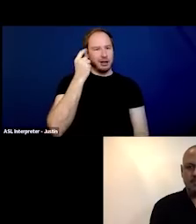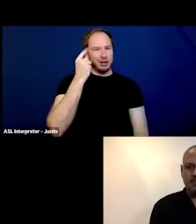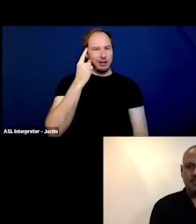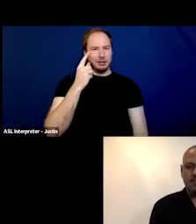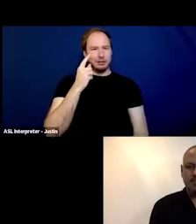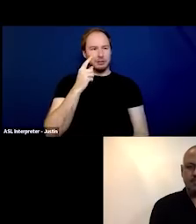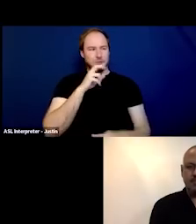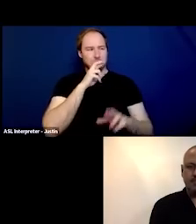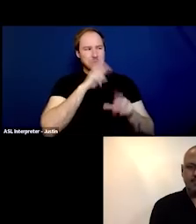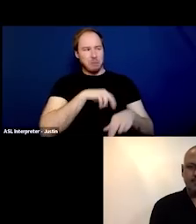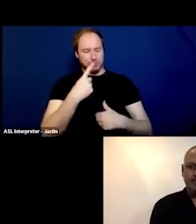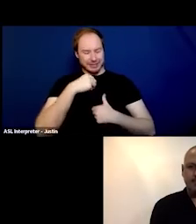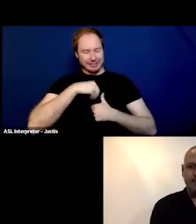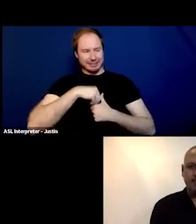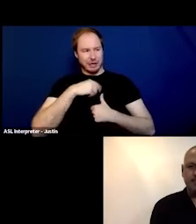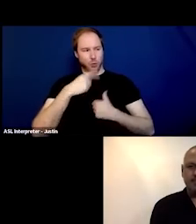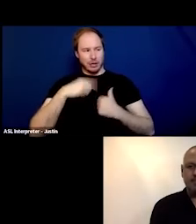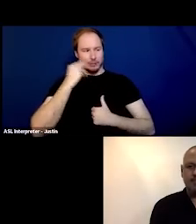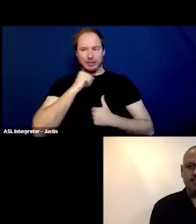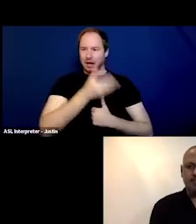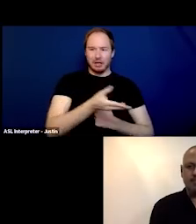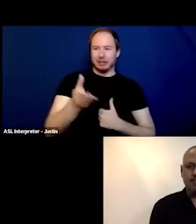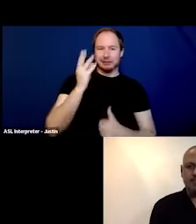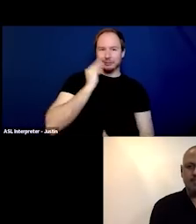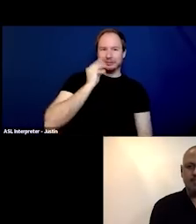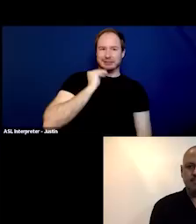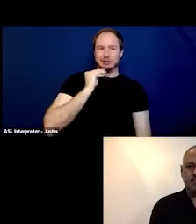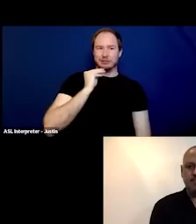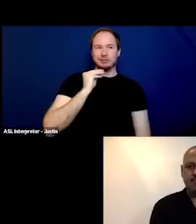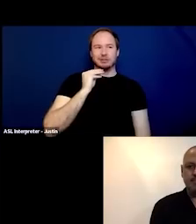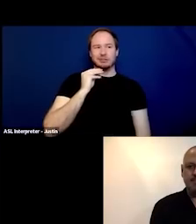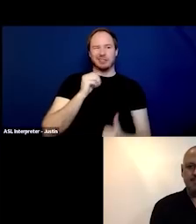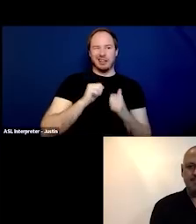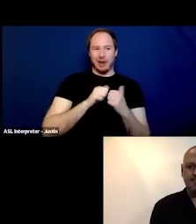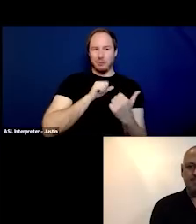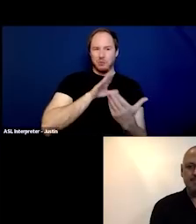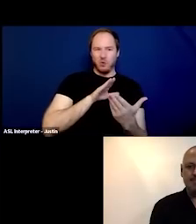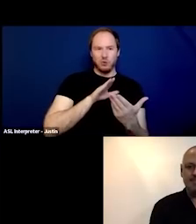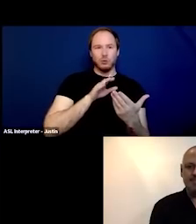to something that's internal to them as opposed to someone they're talking to or listening to